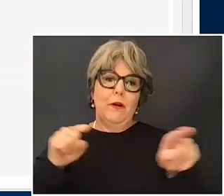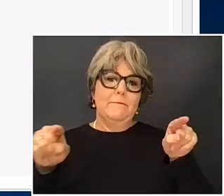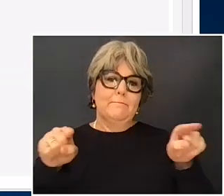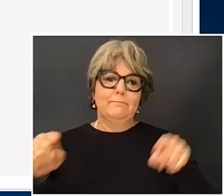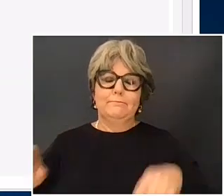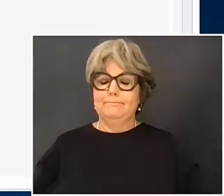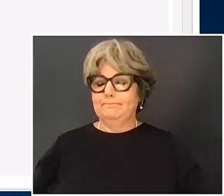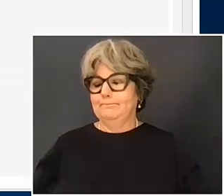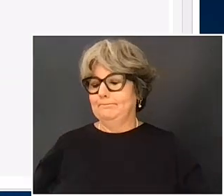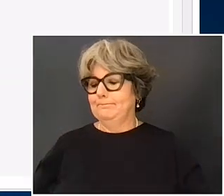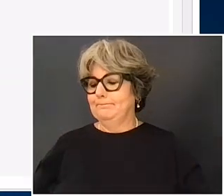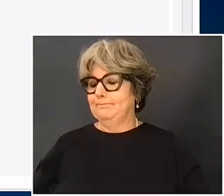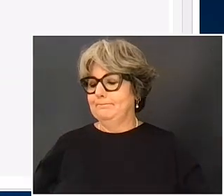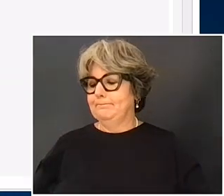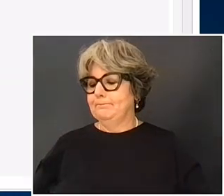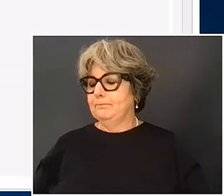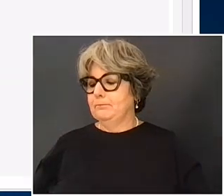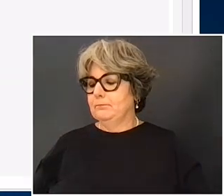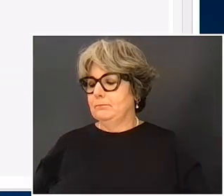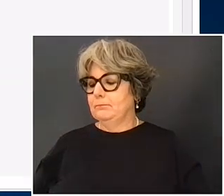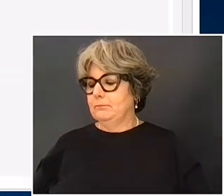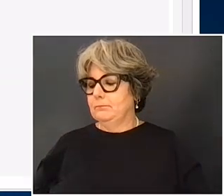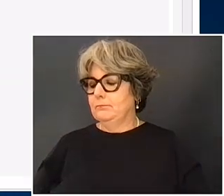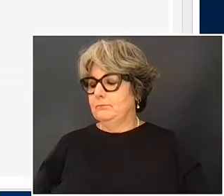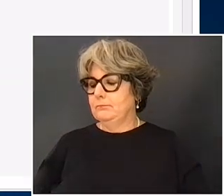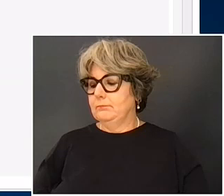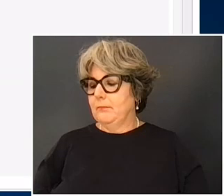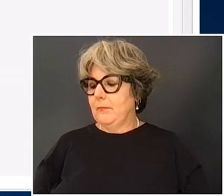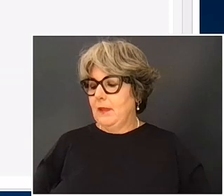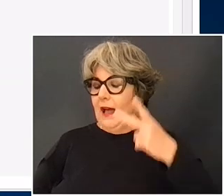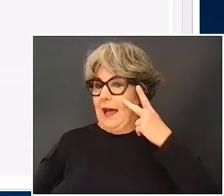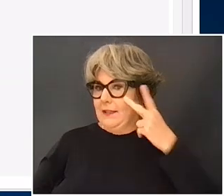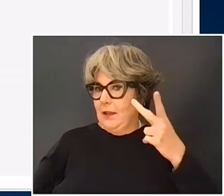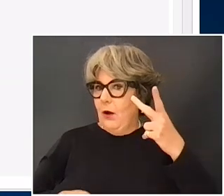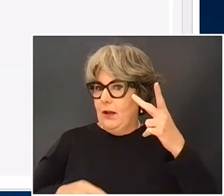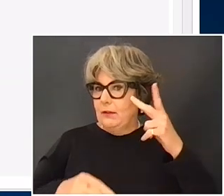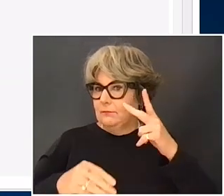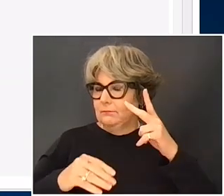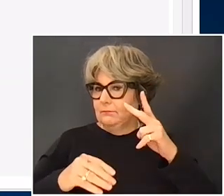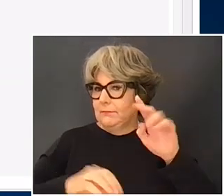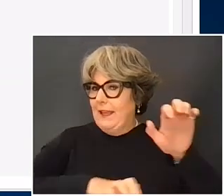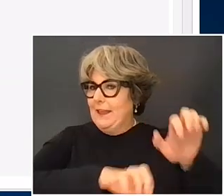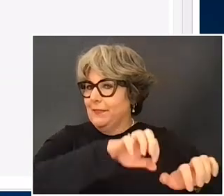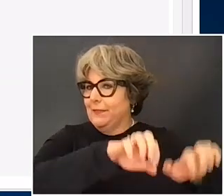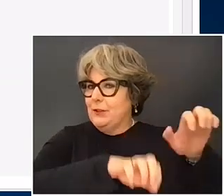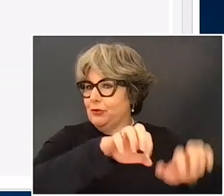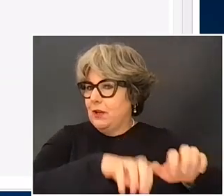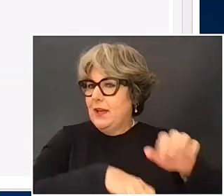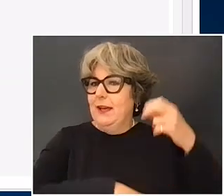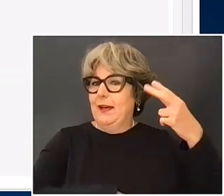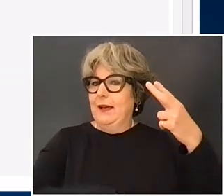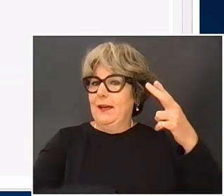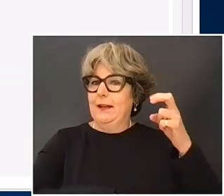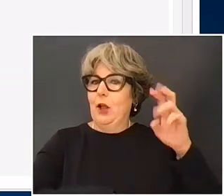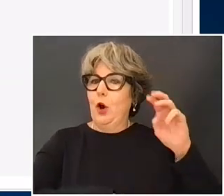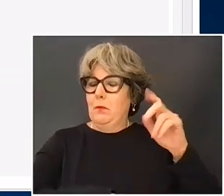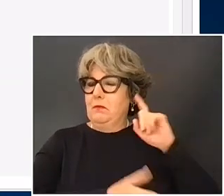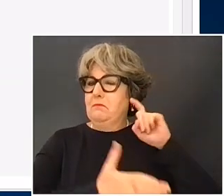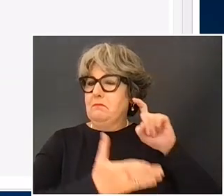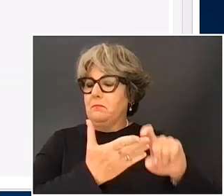And I saw that in the chat. And I agree with you, Herman. I guess the question is though, the